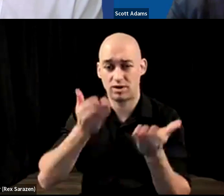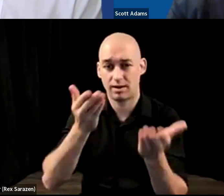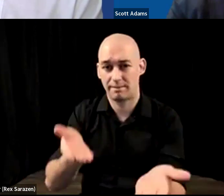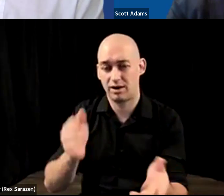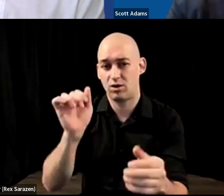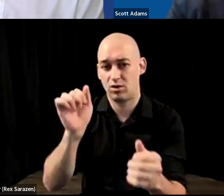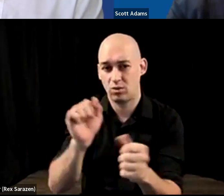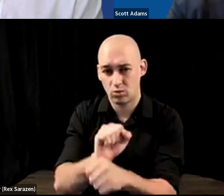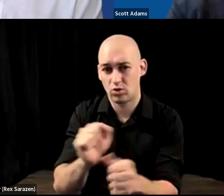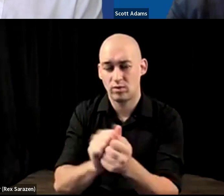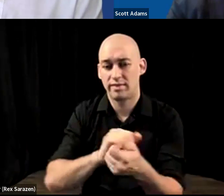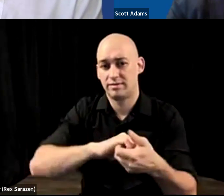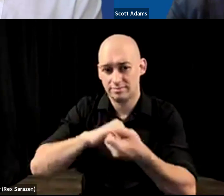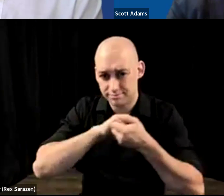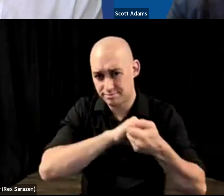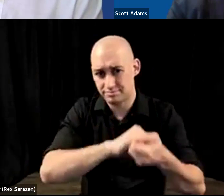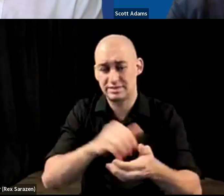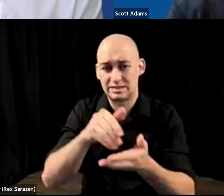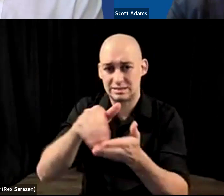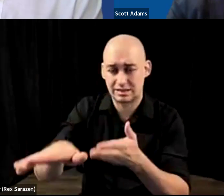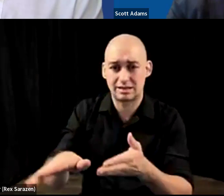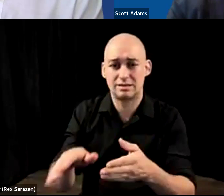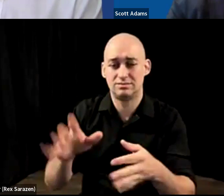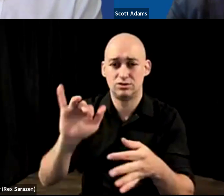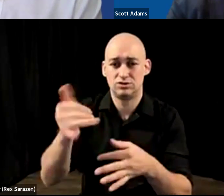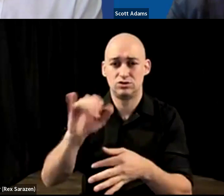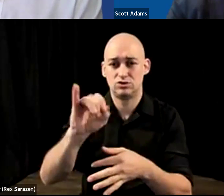a coalition to submit a joint project or if there's likely to be sort of additional